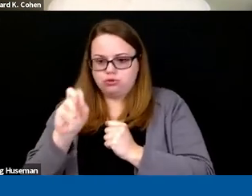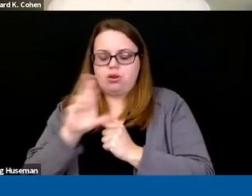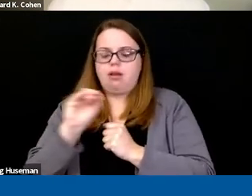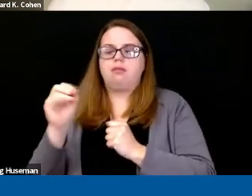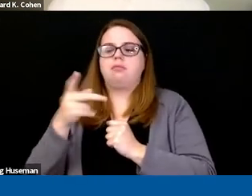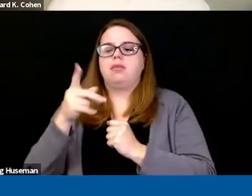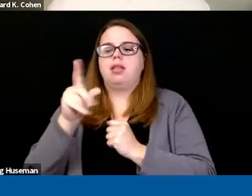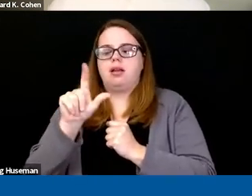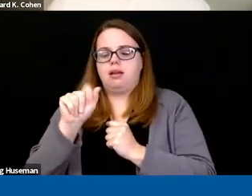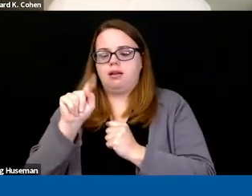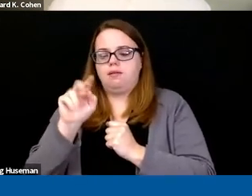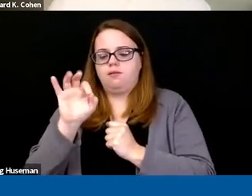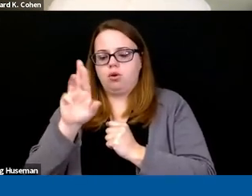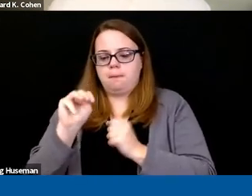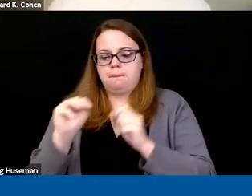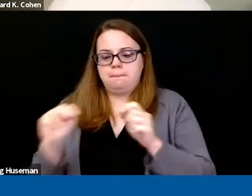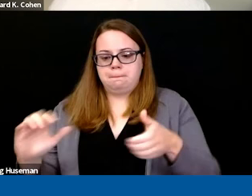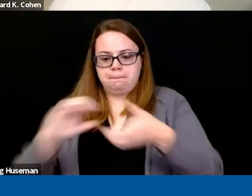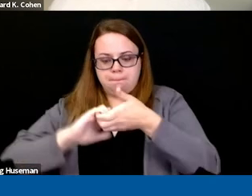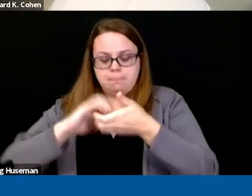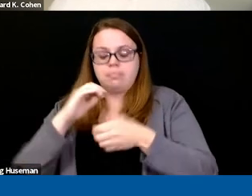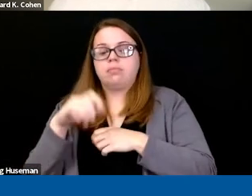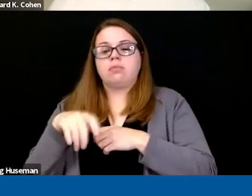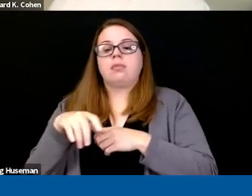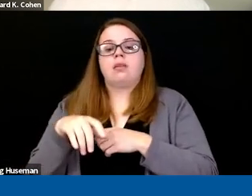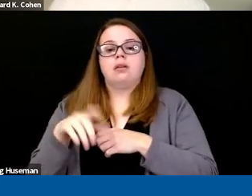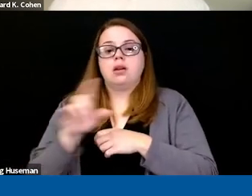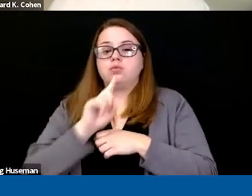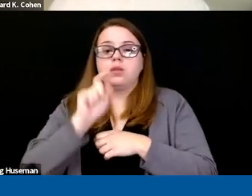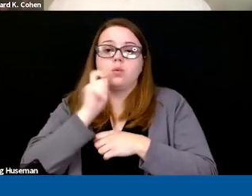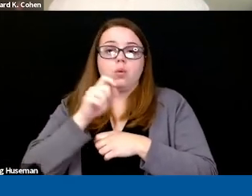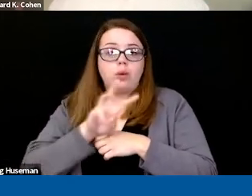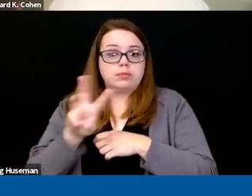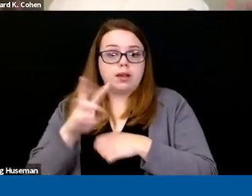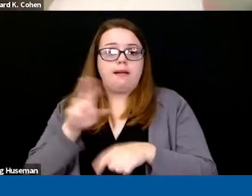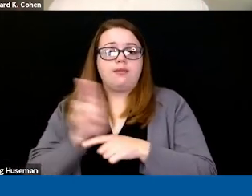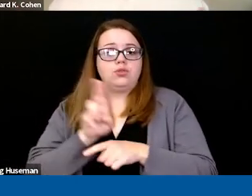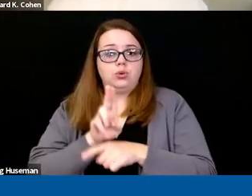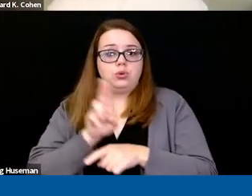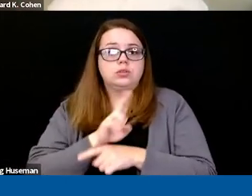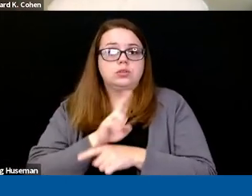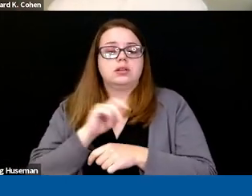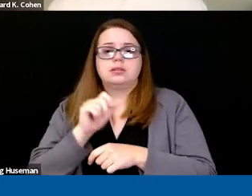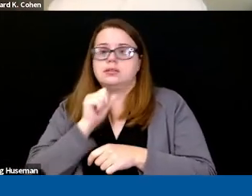After that, there's actually a really cool website that I've used. And this is not a direct endorsement, I'm not affiliated with them,